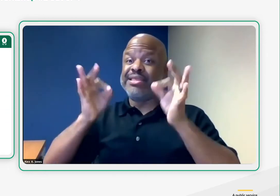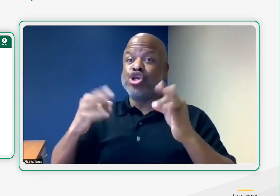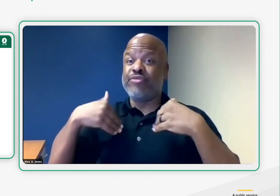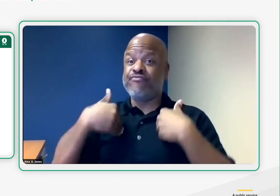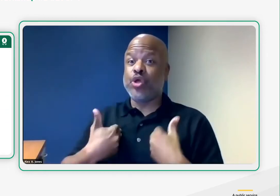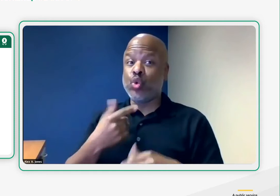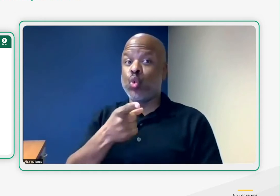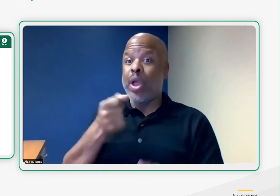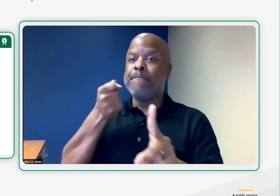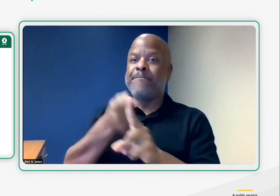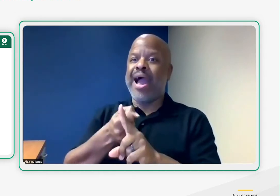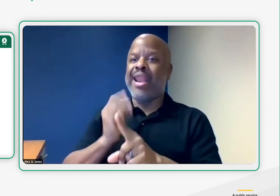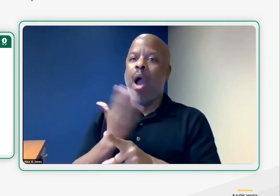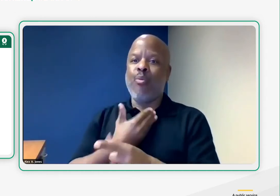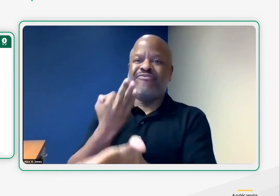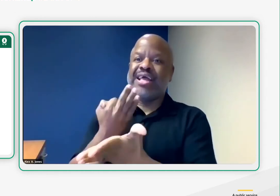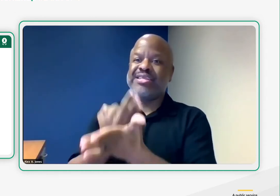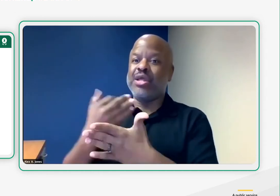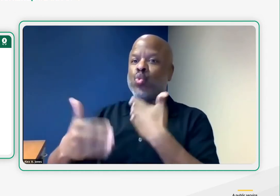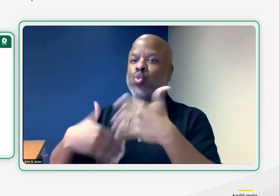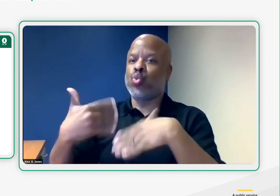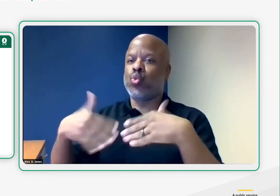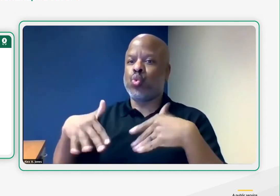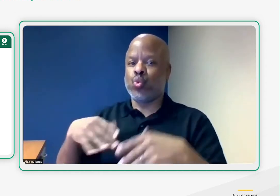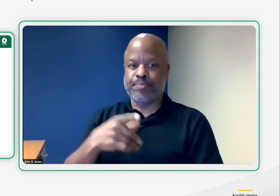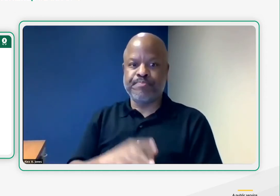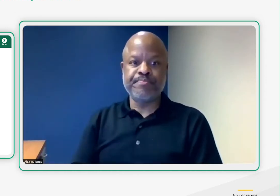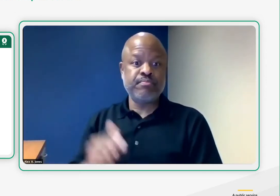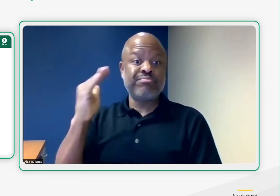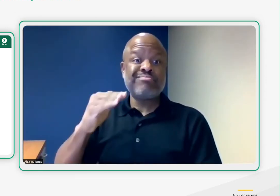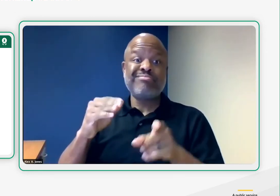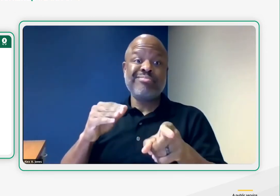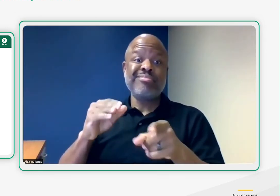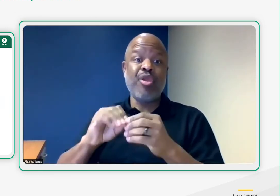and that starts to impact our finances severely.